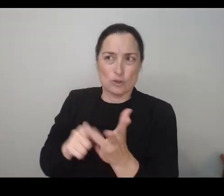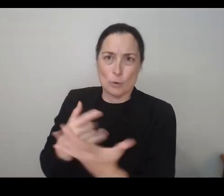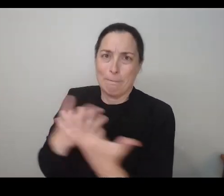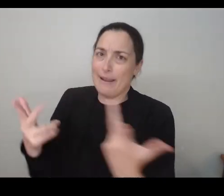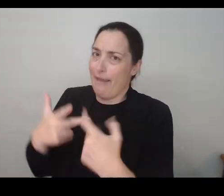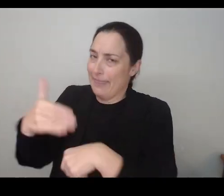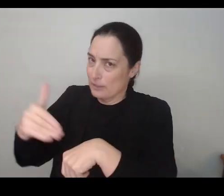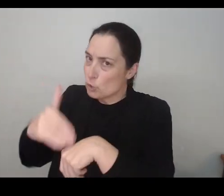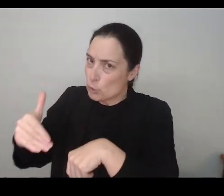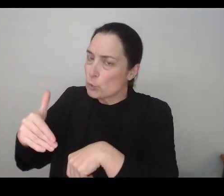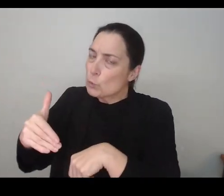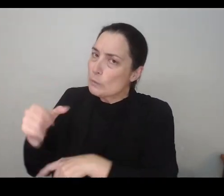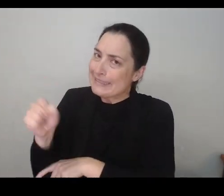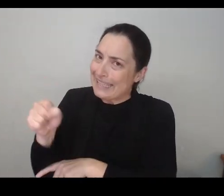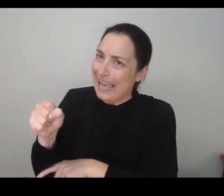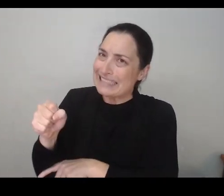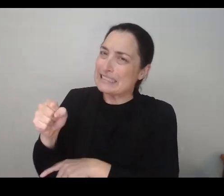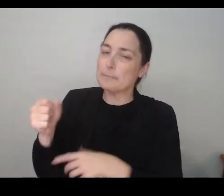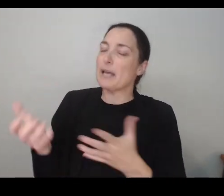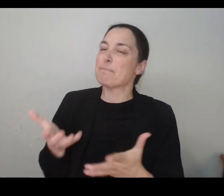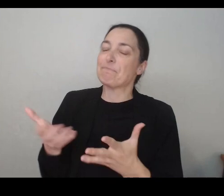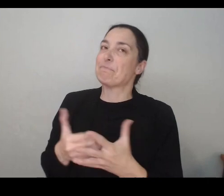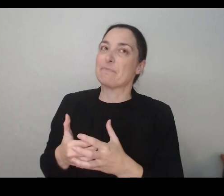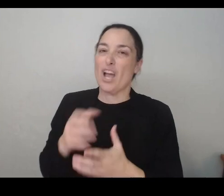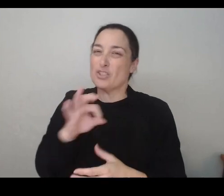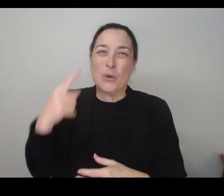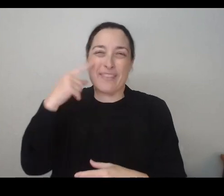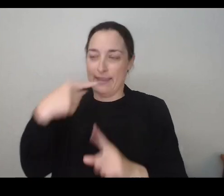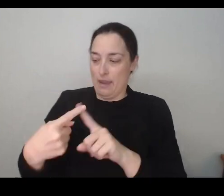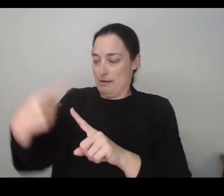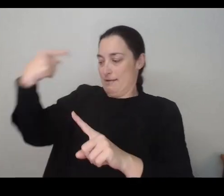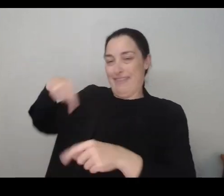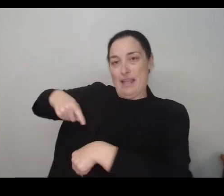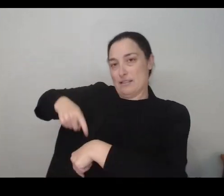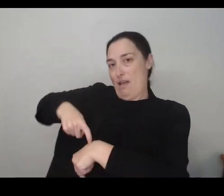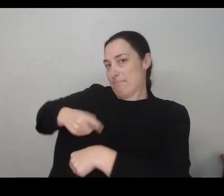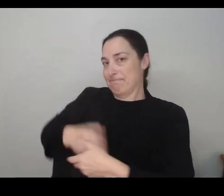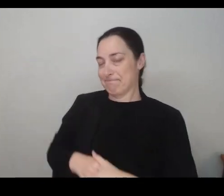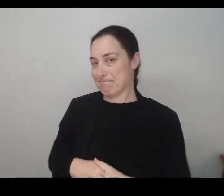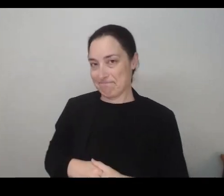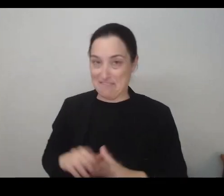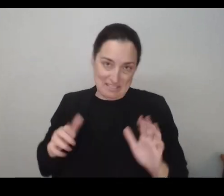that I cannot truly think that we can relate to the work of Gauguin. That's just my humble opinion.